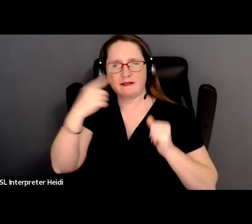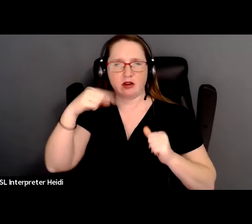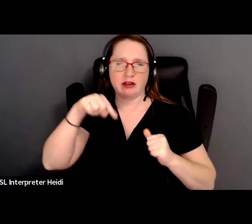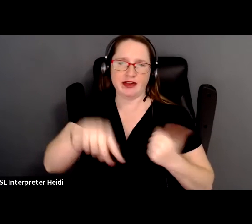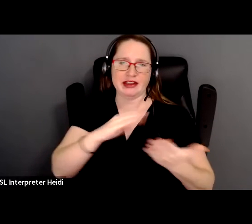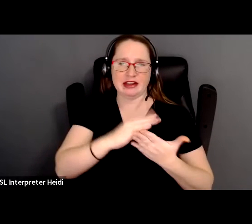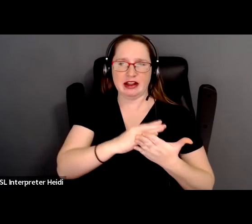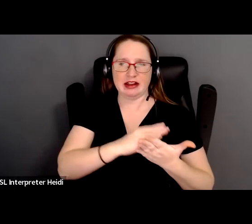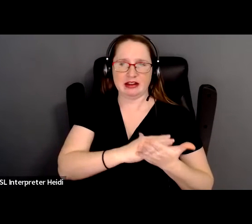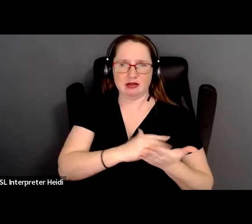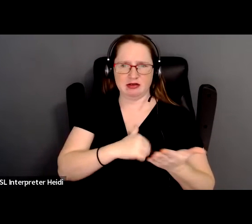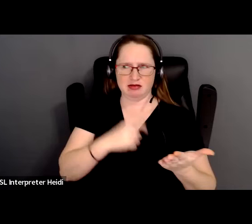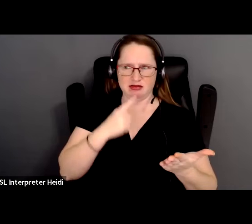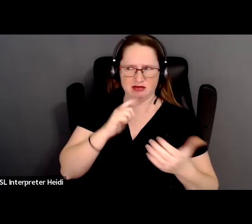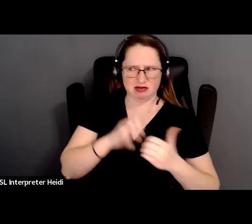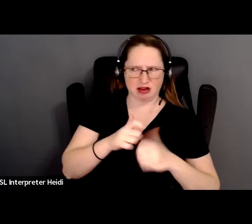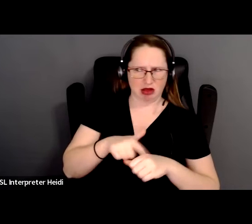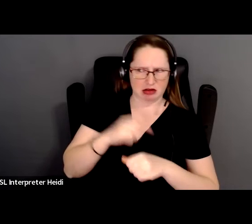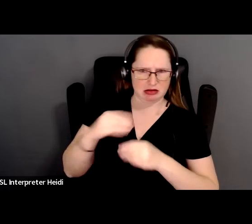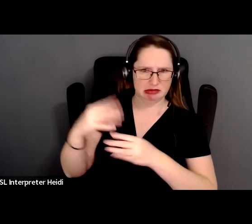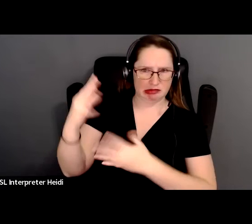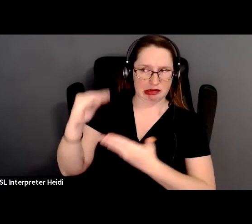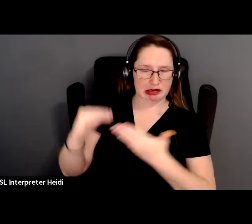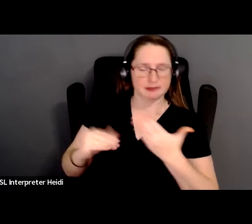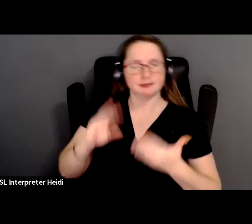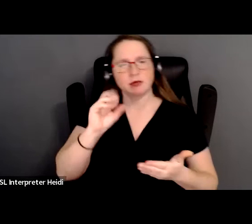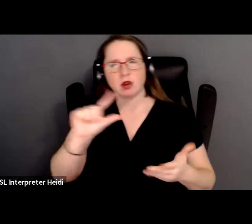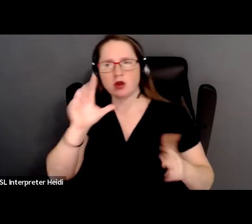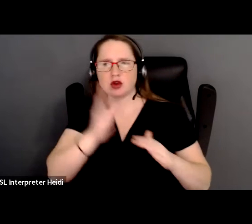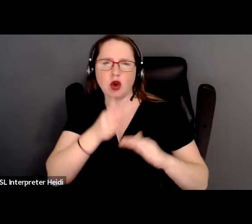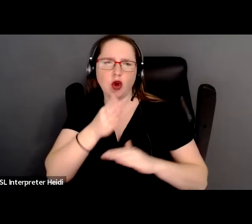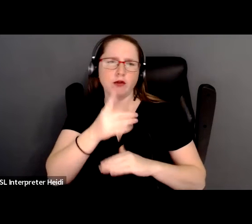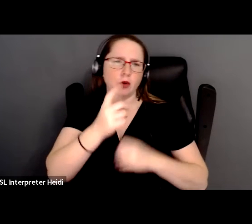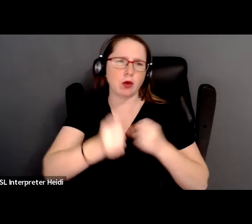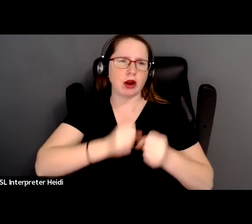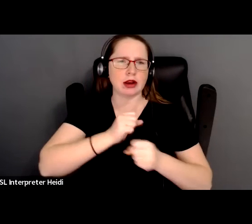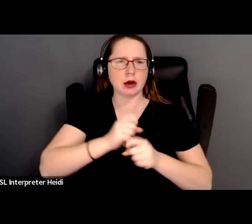And I said, How long is the list? Well, it's over a year, but we think, you know,